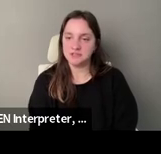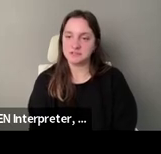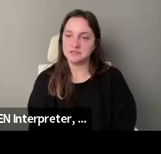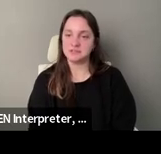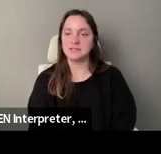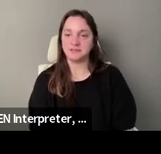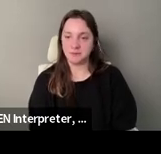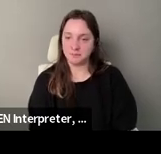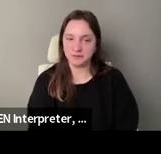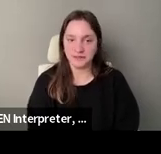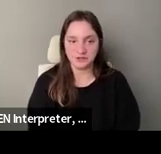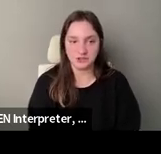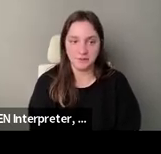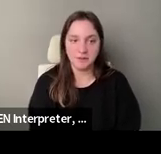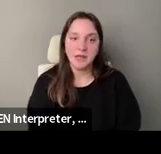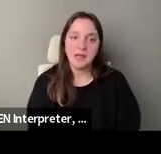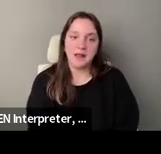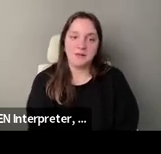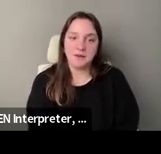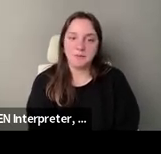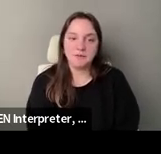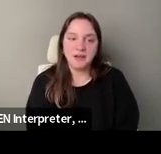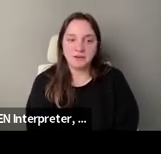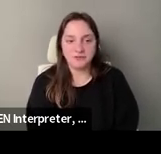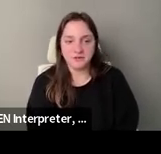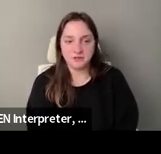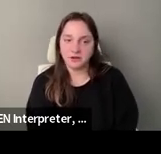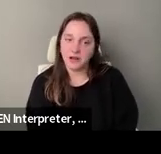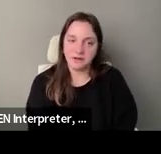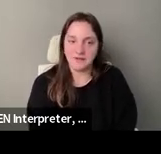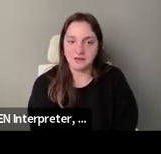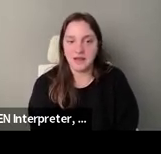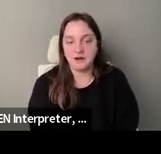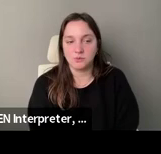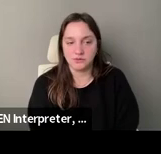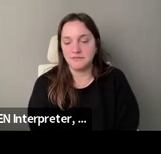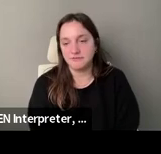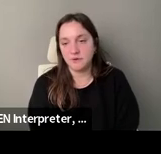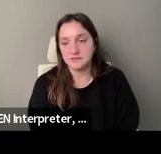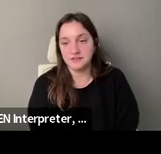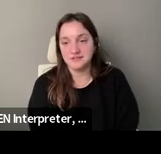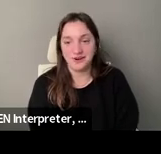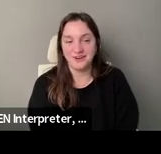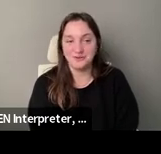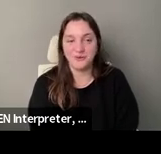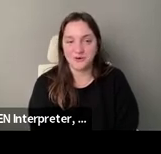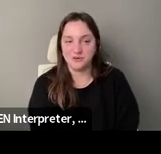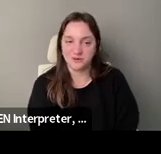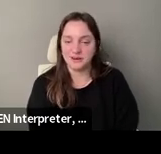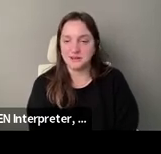people in leadership. That would be vital for them to learn in a world that